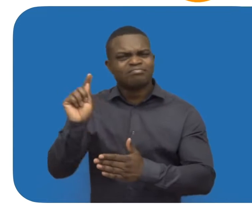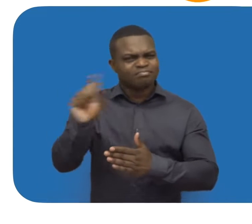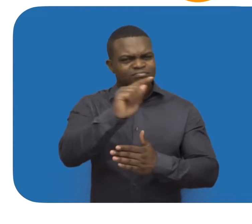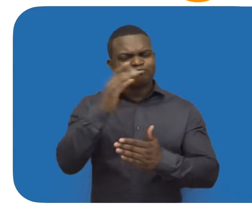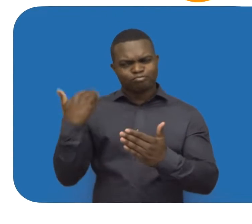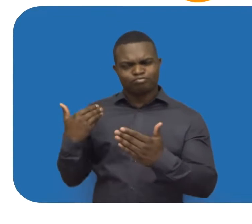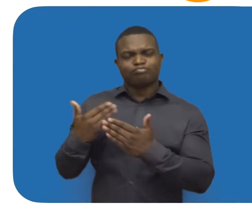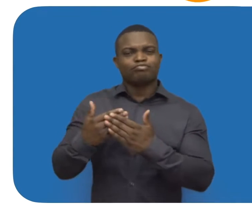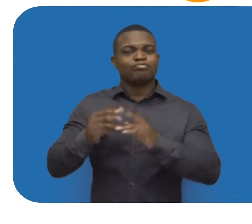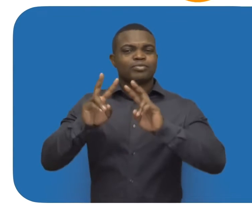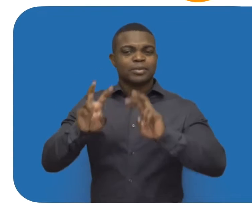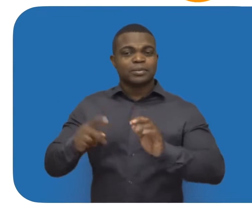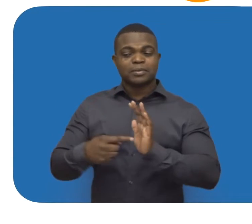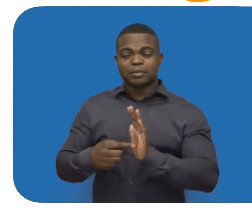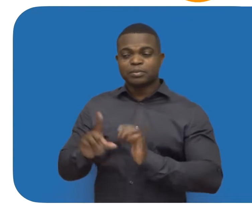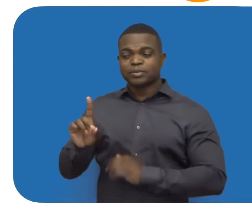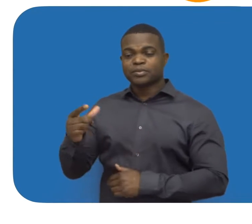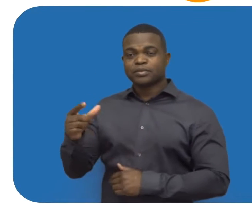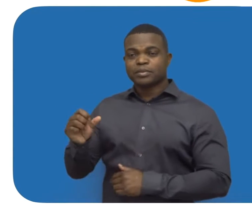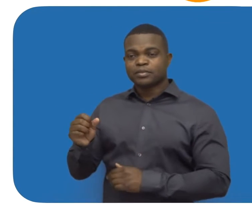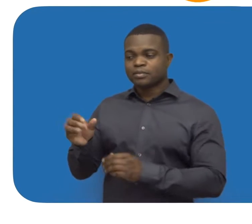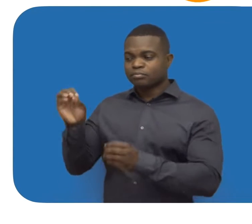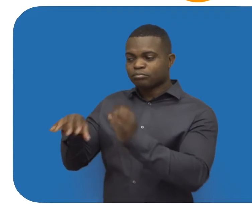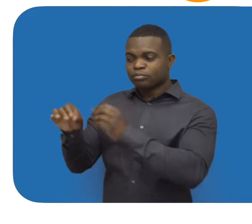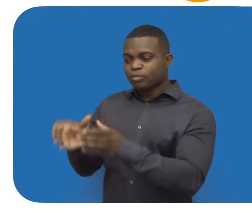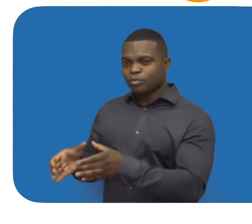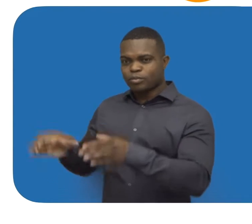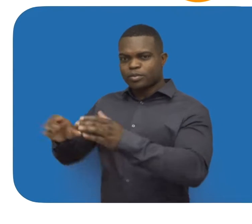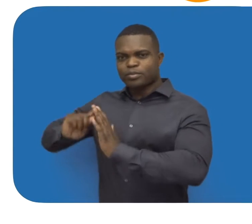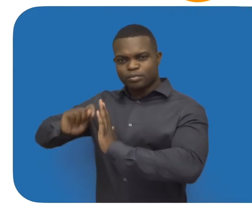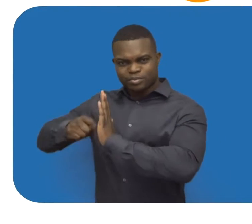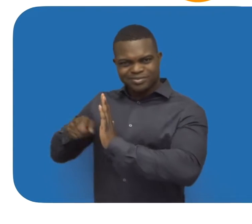so credit should go to the entire DGS-Korpus project team.